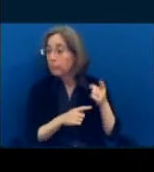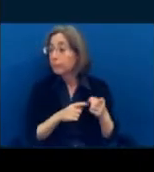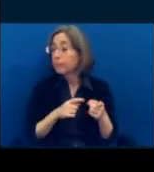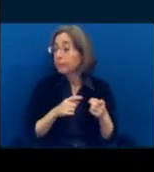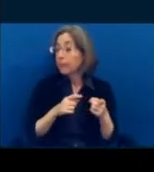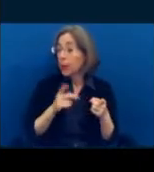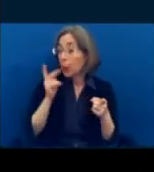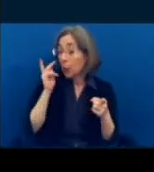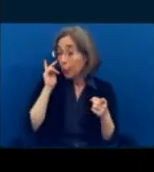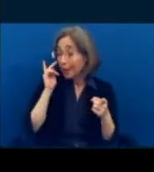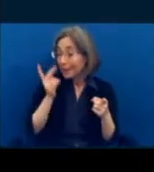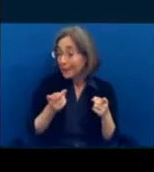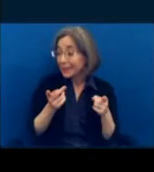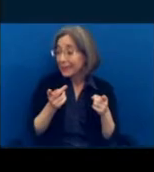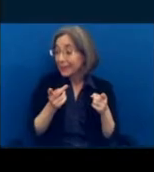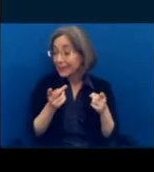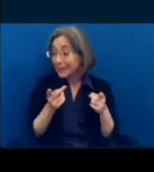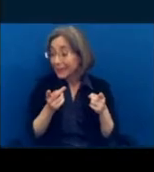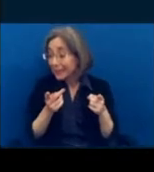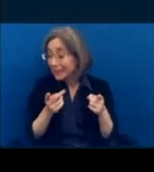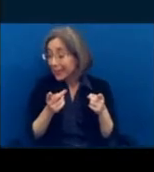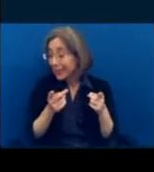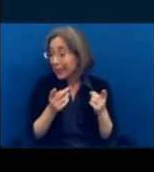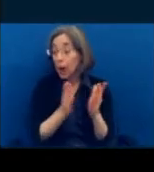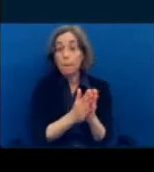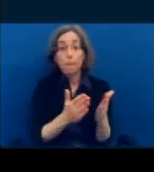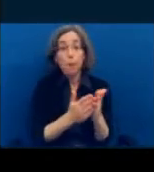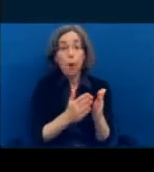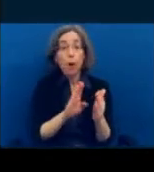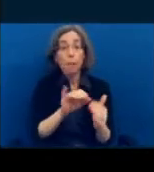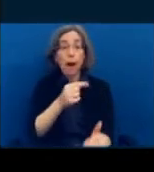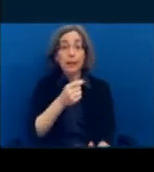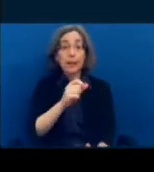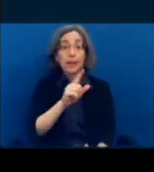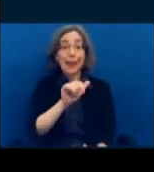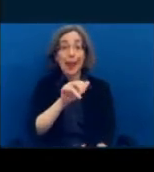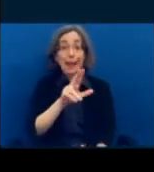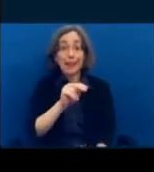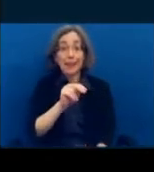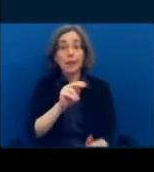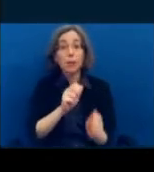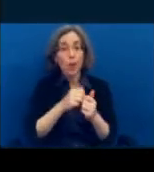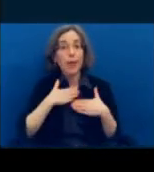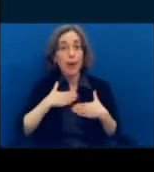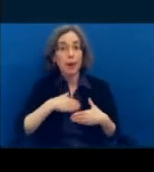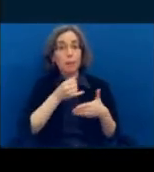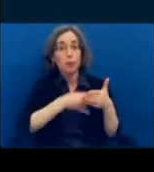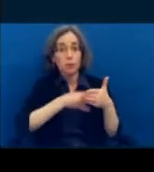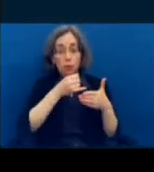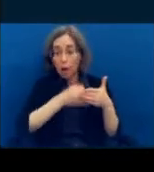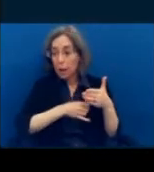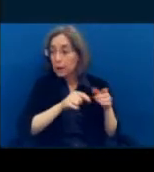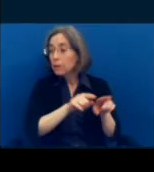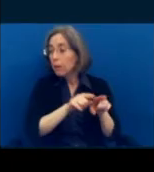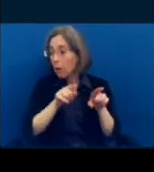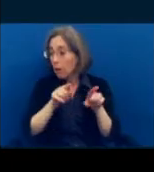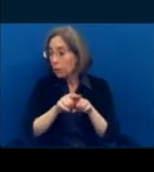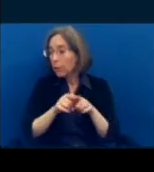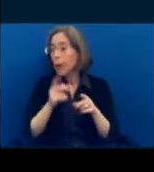FEET, THERE'S A TEXT BY GALIN WITH ANATOMICAL DRAWING AND YOU SEE THE INFLUENCE OF CHRISTIANITY AS WELL AS THE